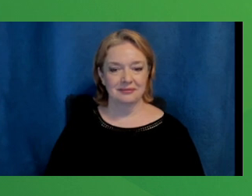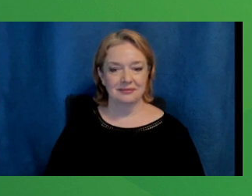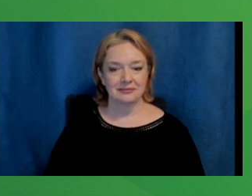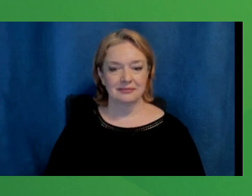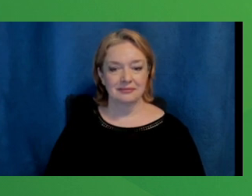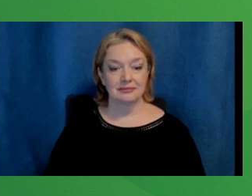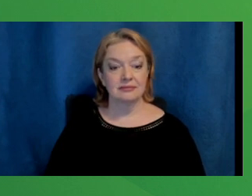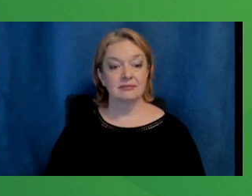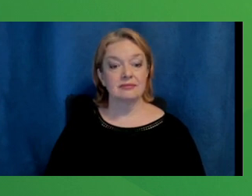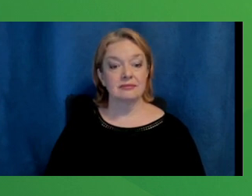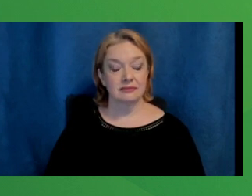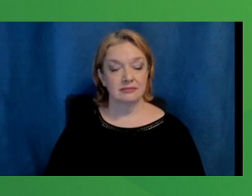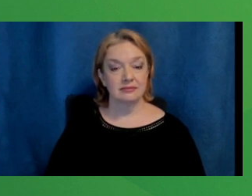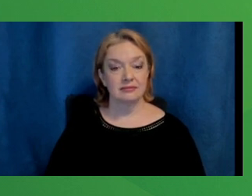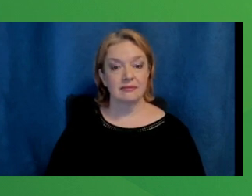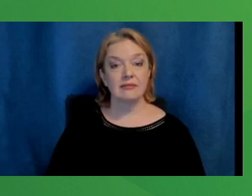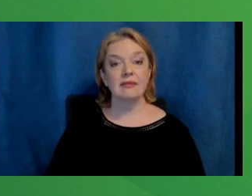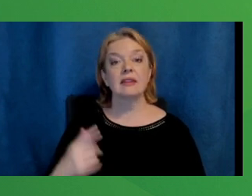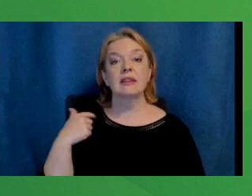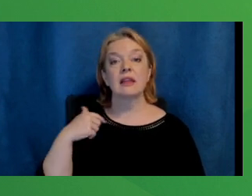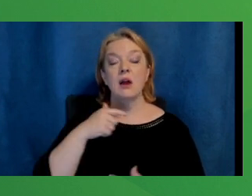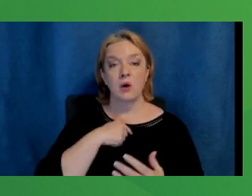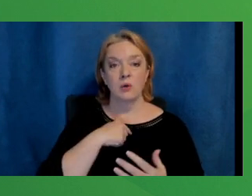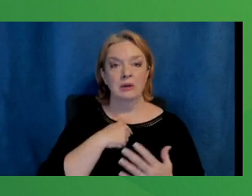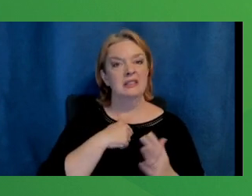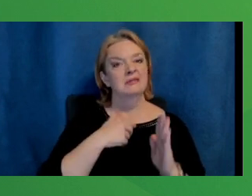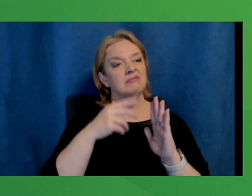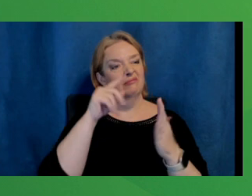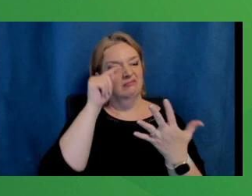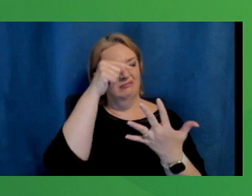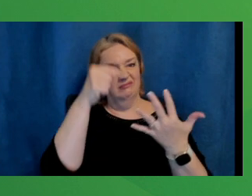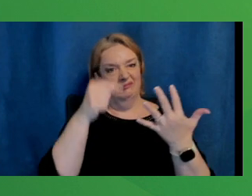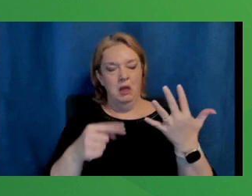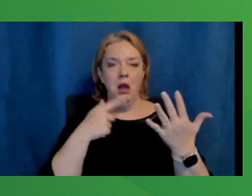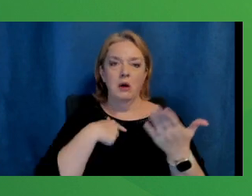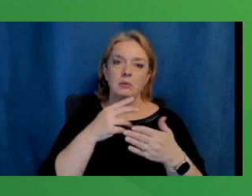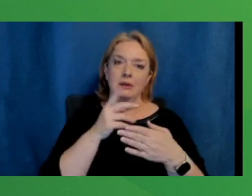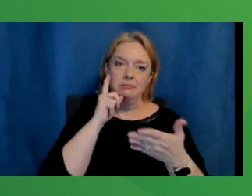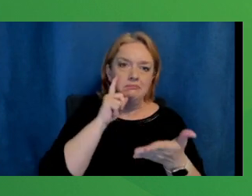After we identified what was just and unjust, we then went ahead and dissected what a healthy